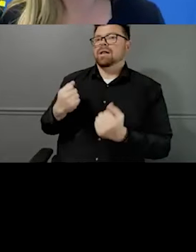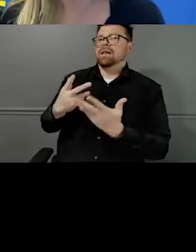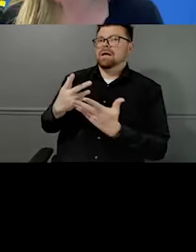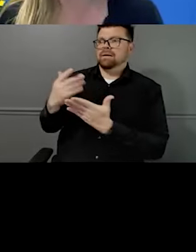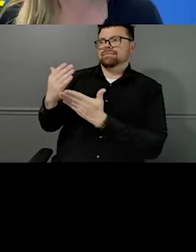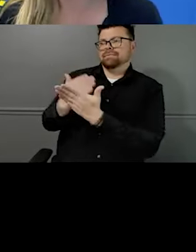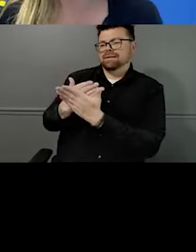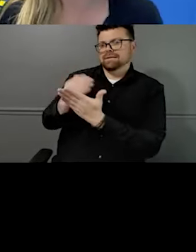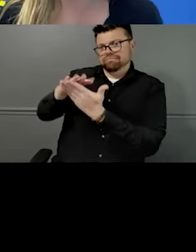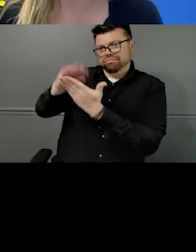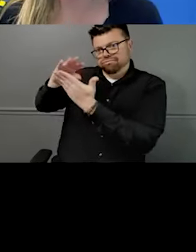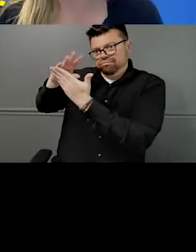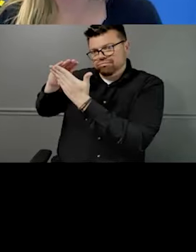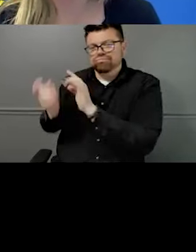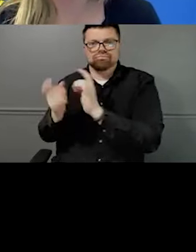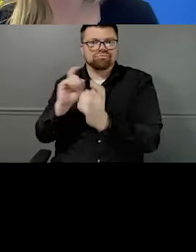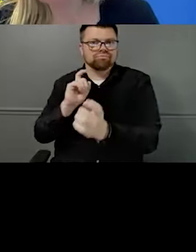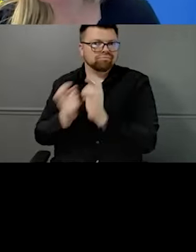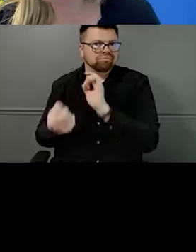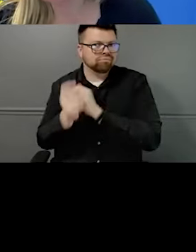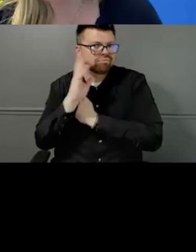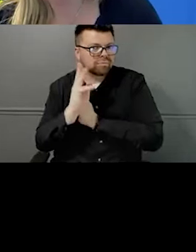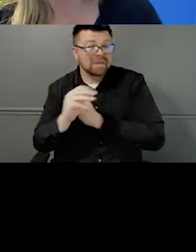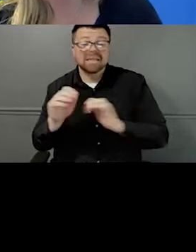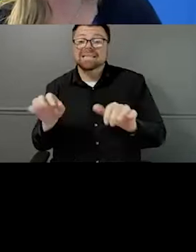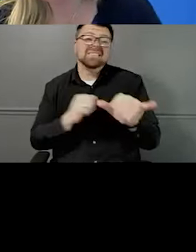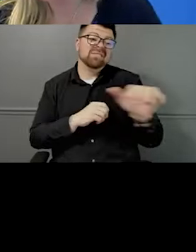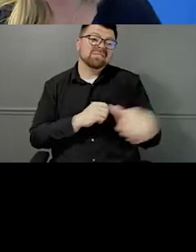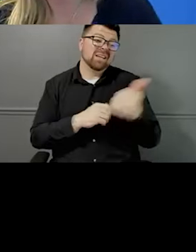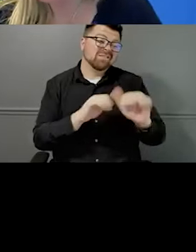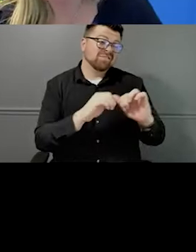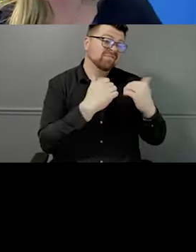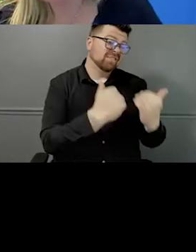as will other agencies, and we will have made